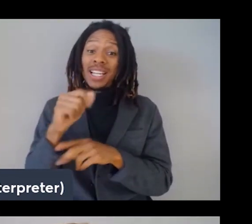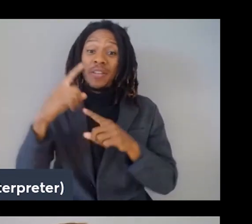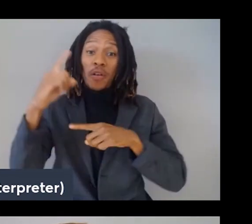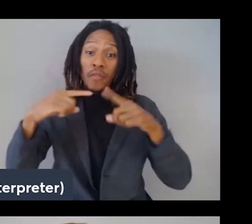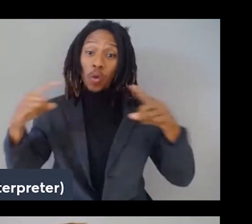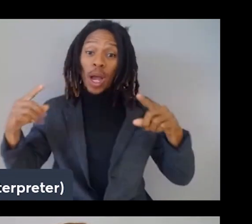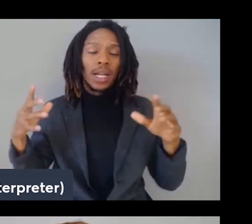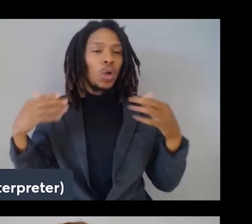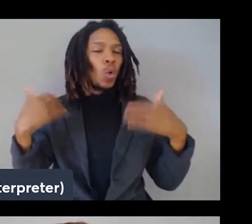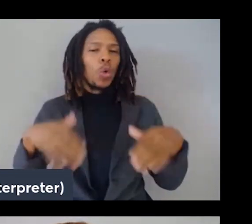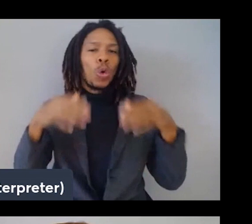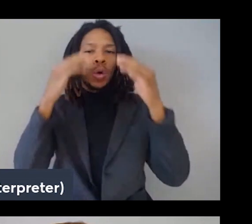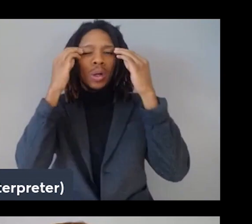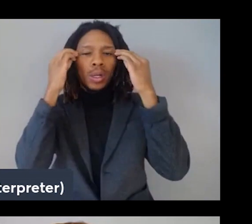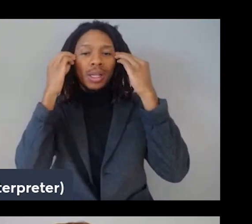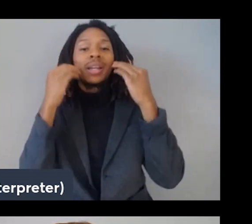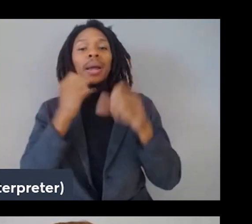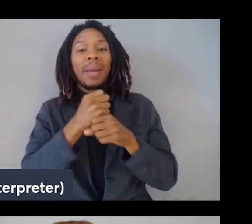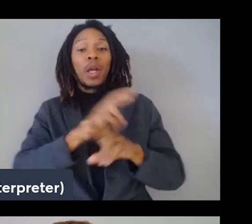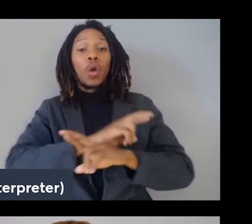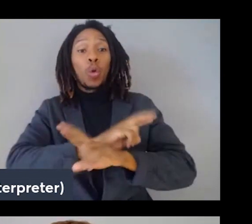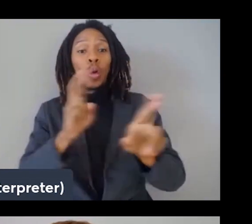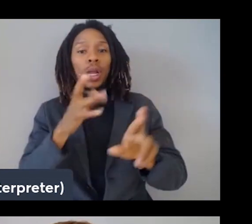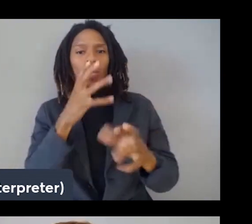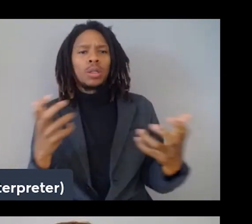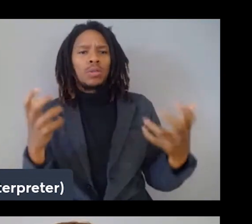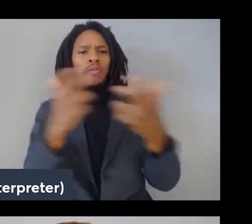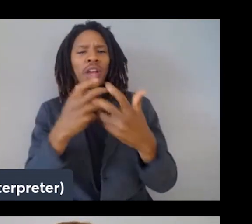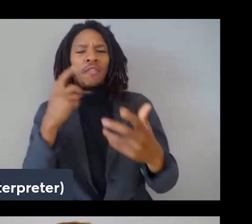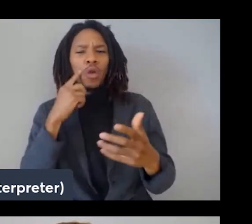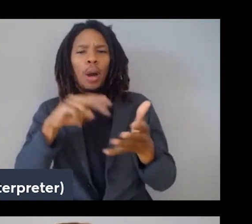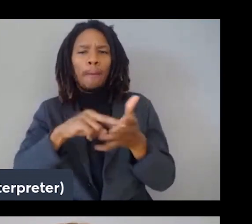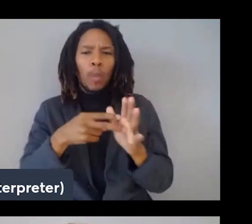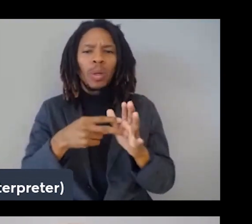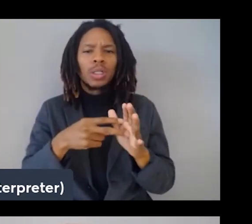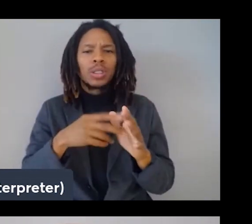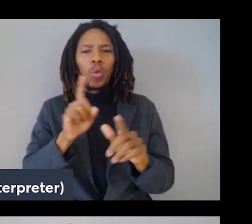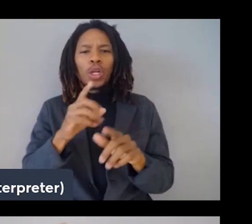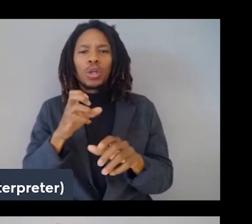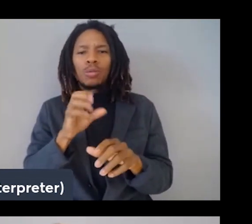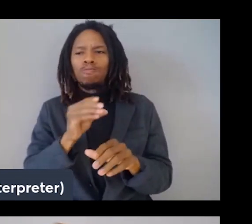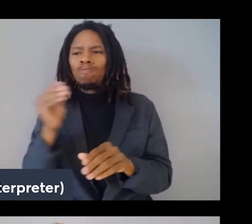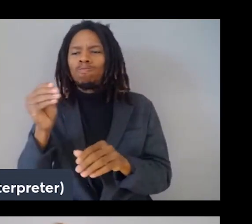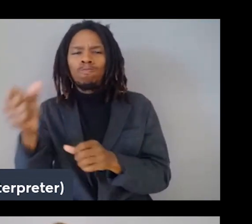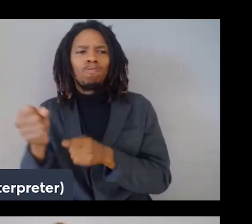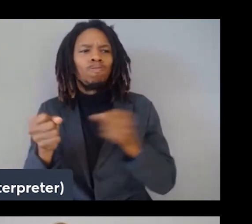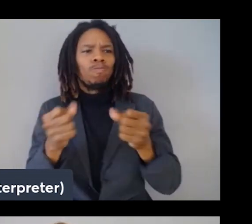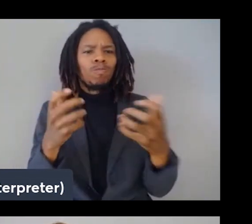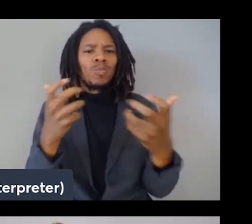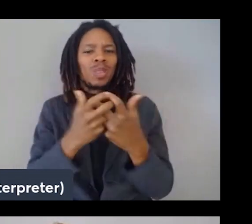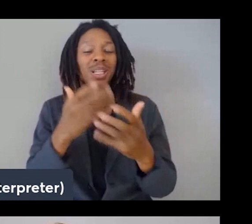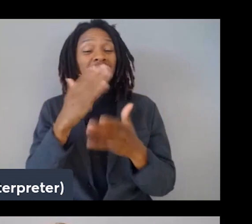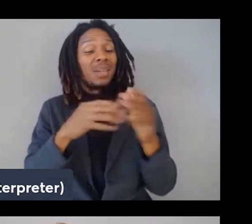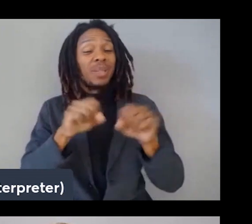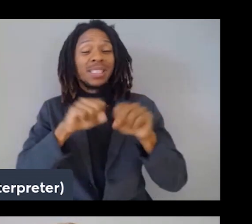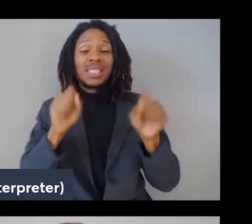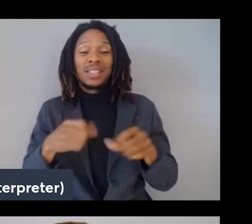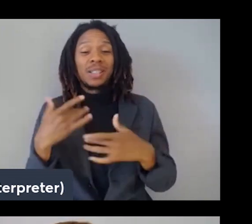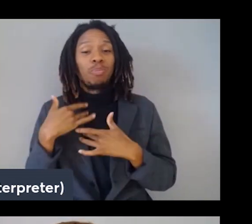make it ready in a way that's gonna fit for purpose where you want to use it. And then again, some of these systems tend to be really complex,